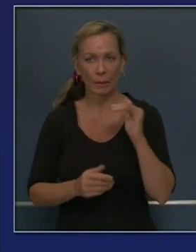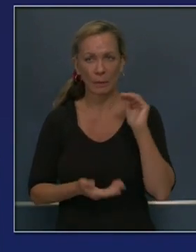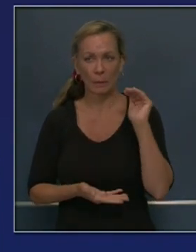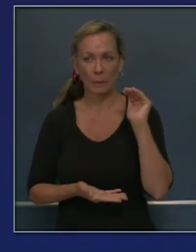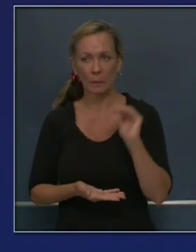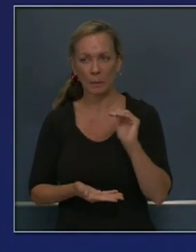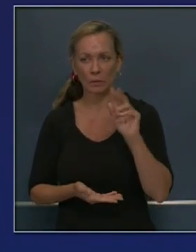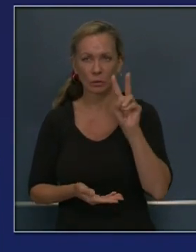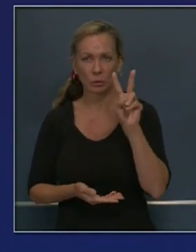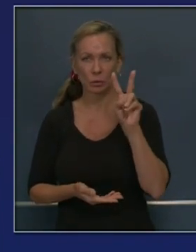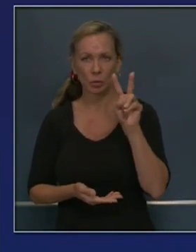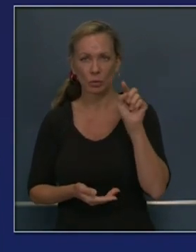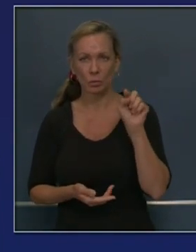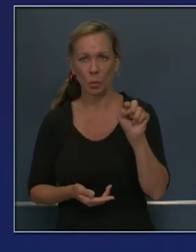DECREASE OVER 14 DAY.